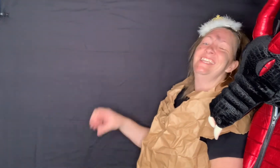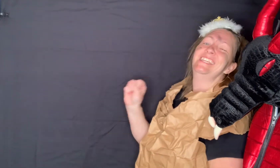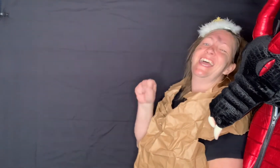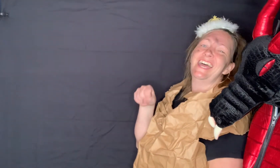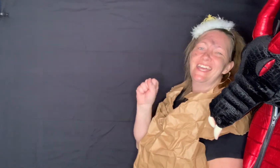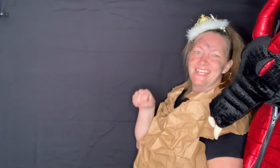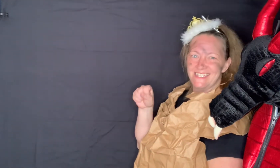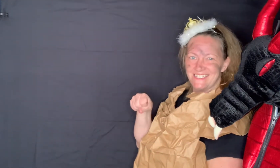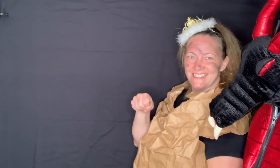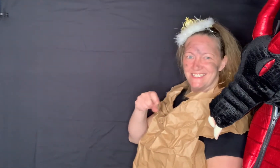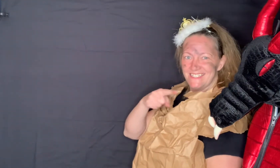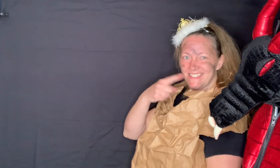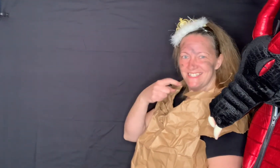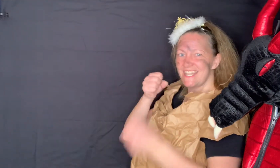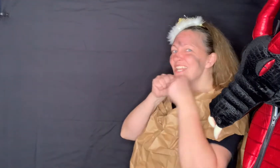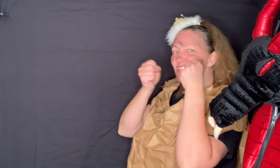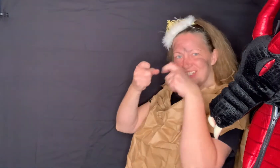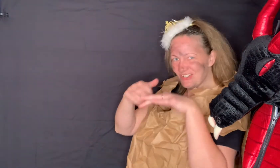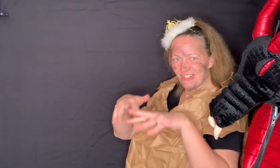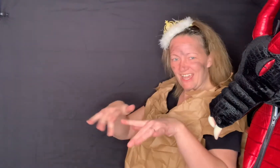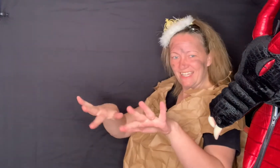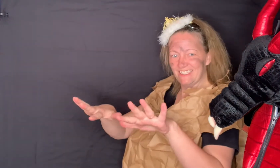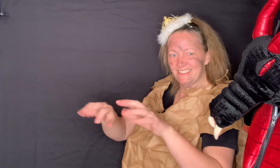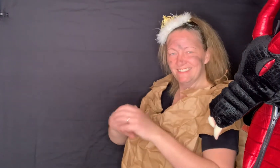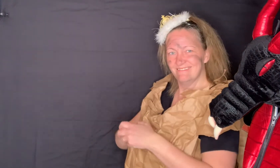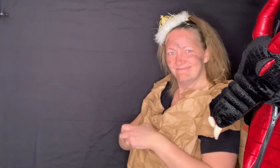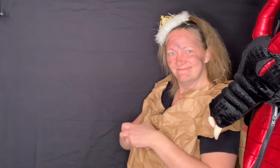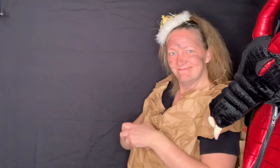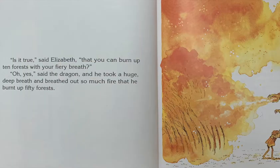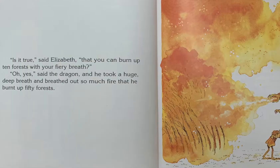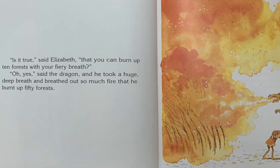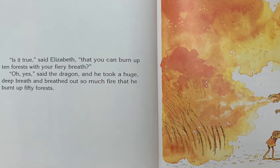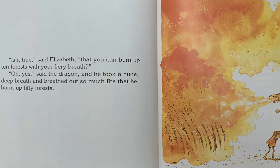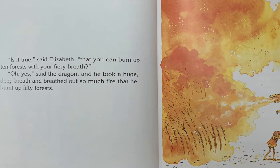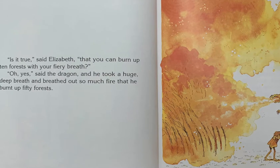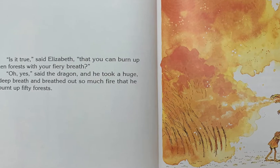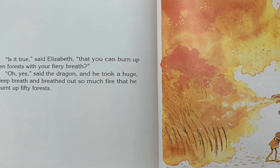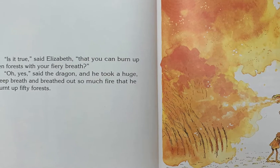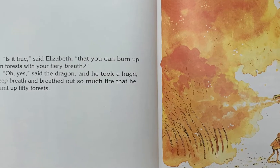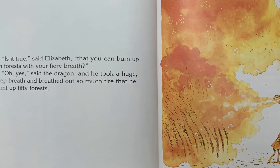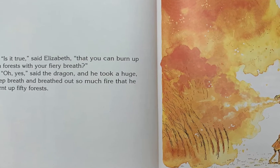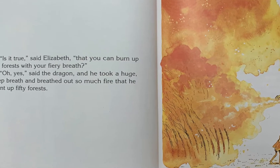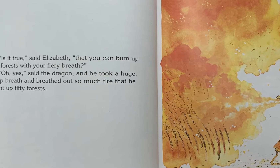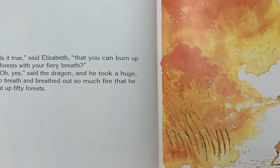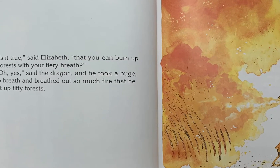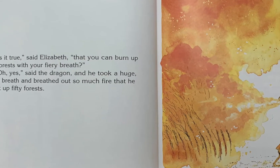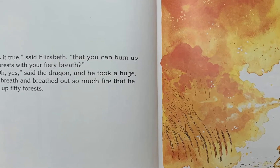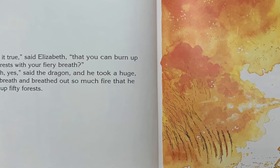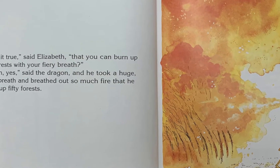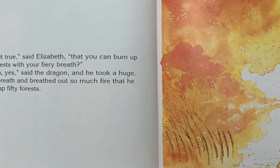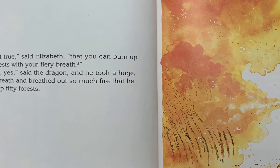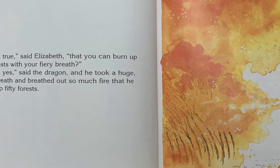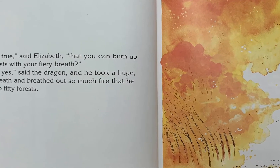"Yes," said the dragon.